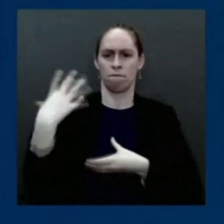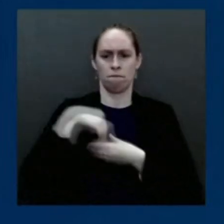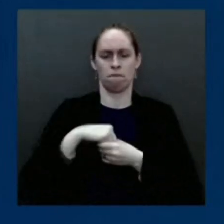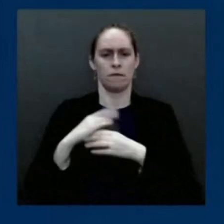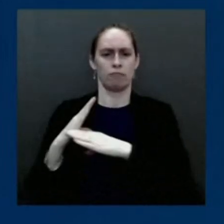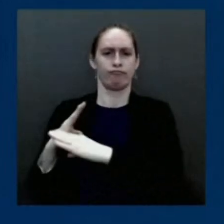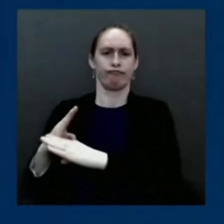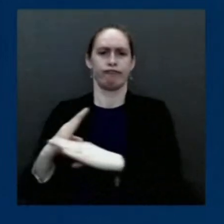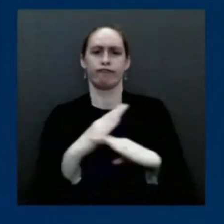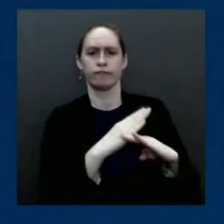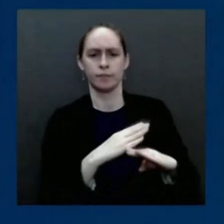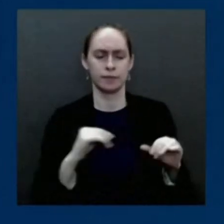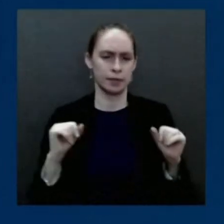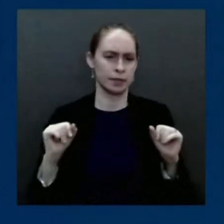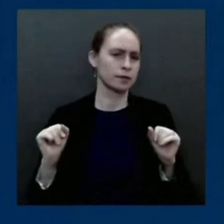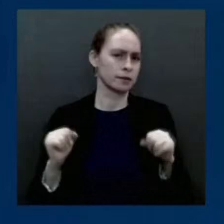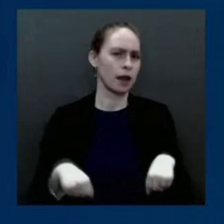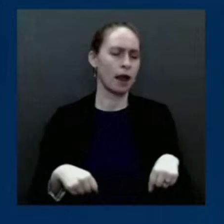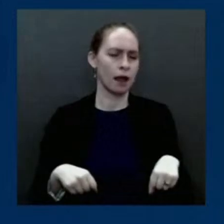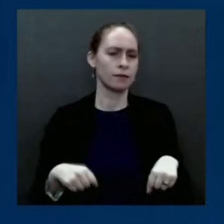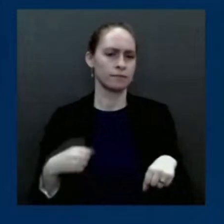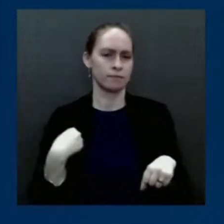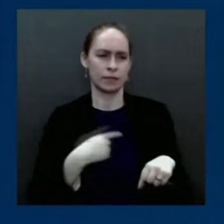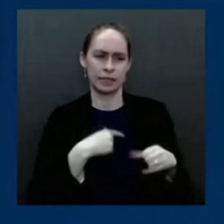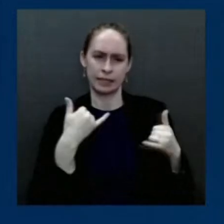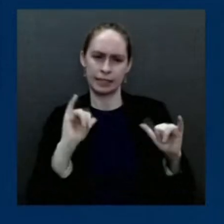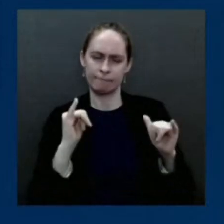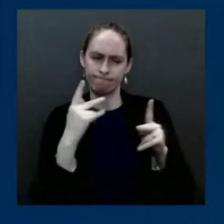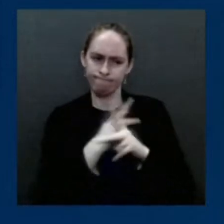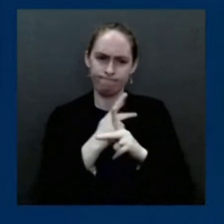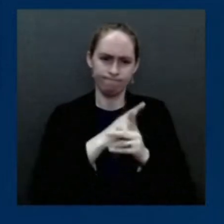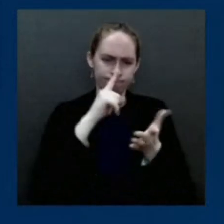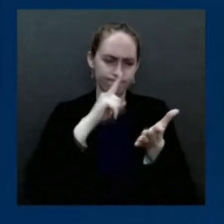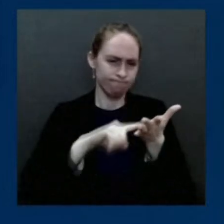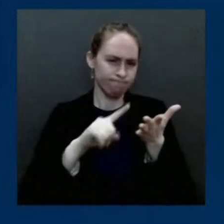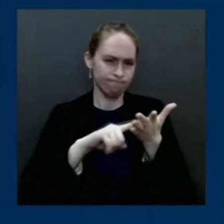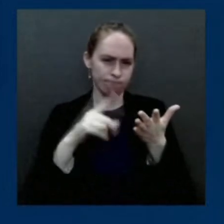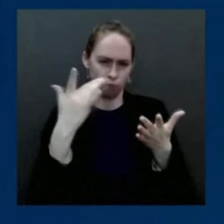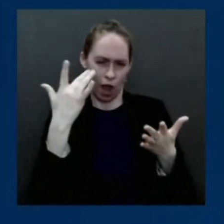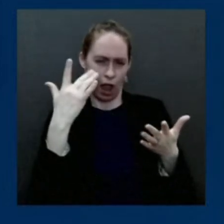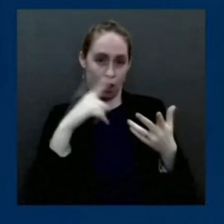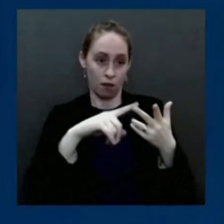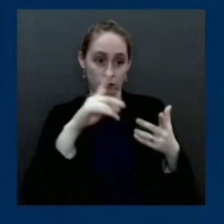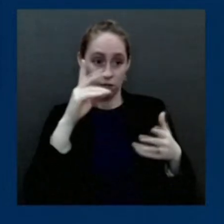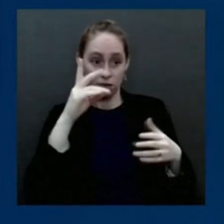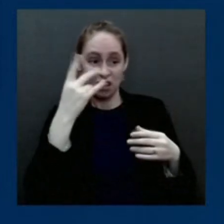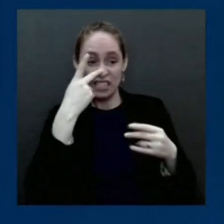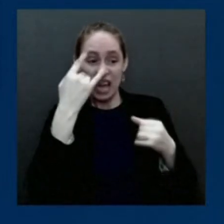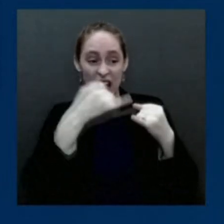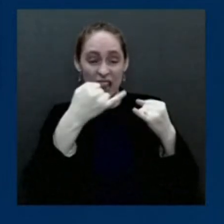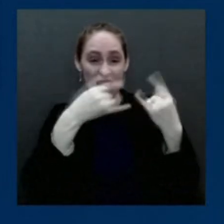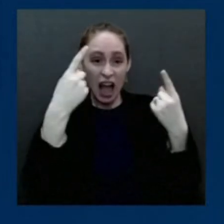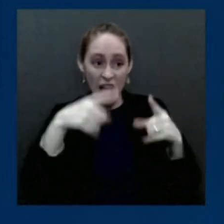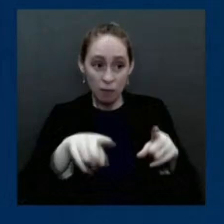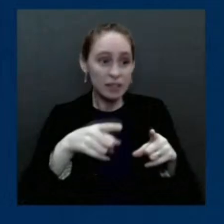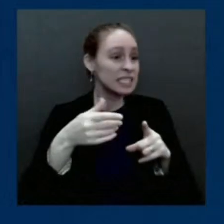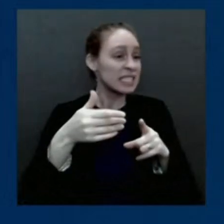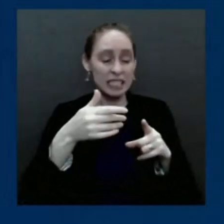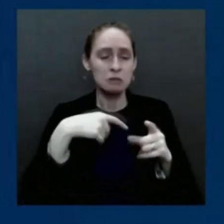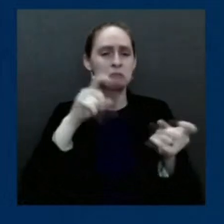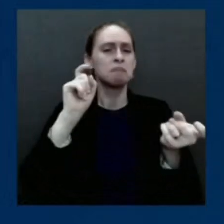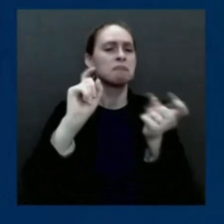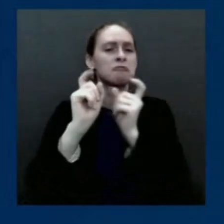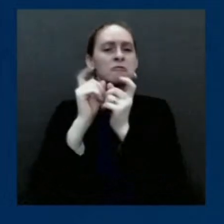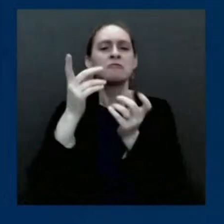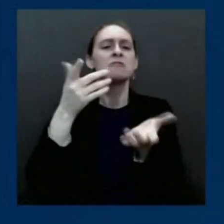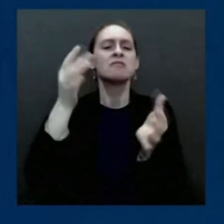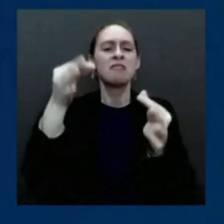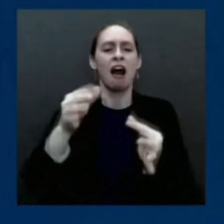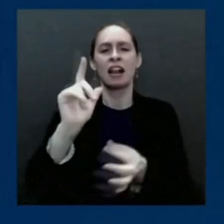THE DATA FROM THE THIRD BOOSTER